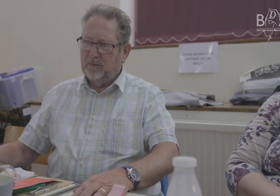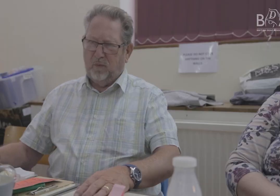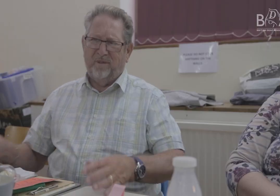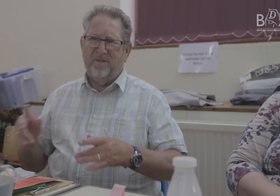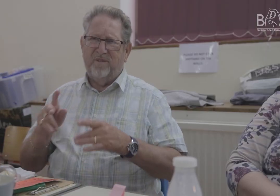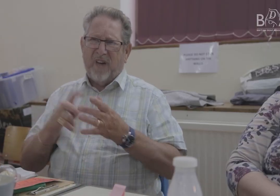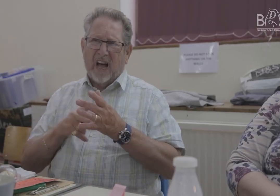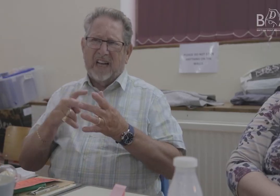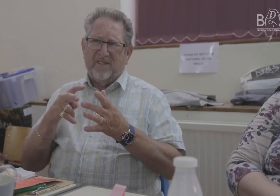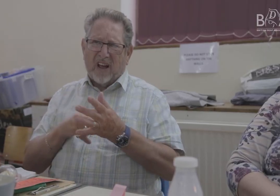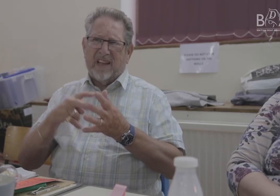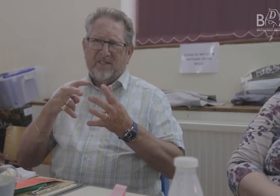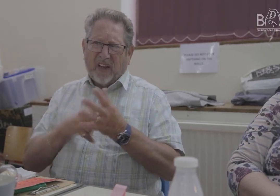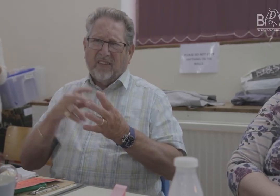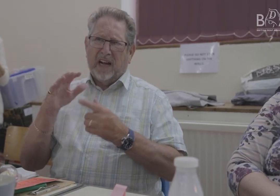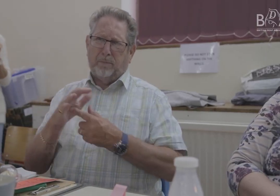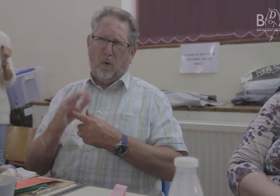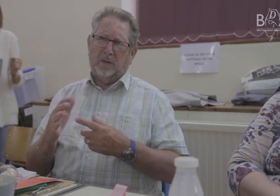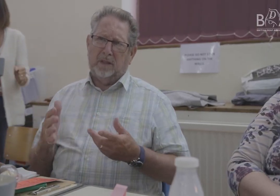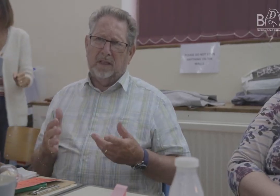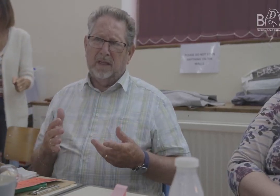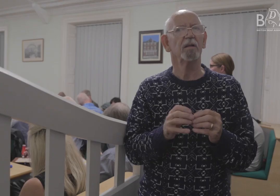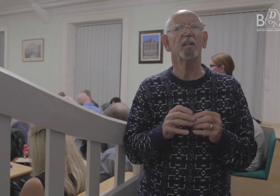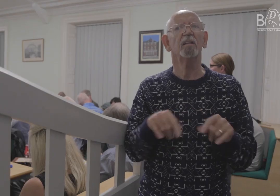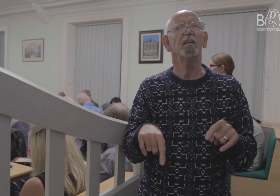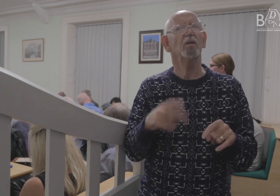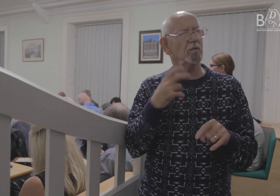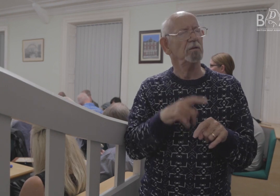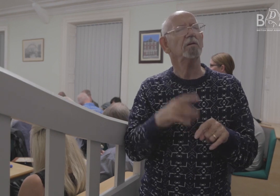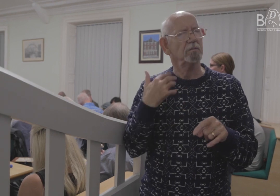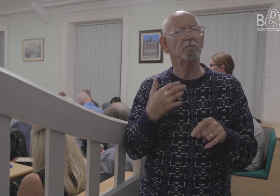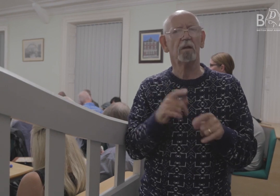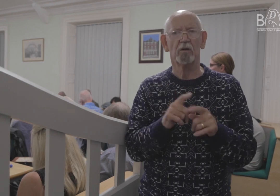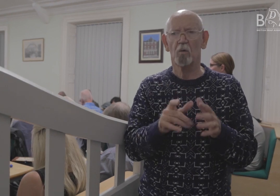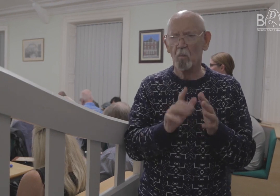Sign Language is very very very important. Everything was spelt out